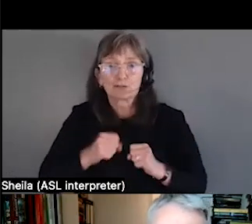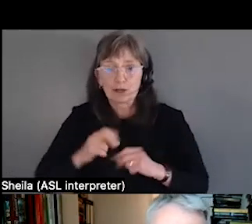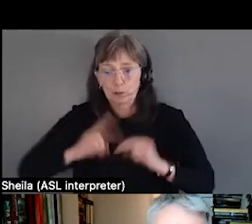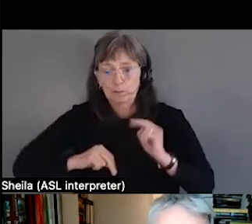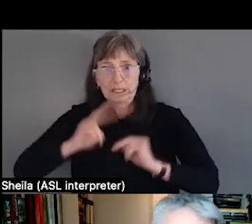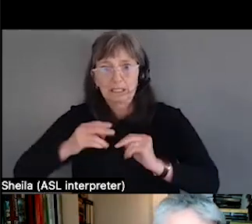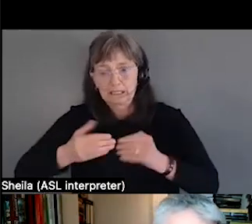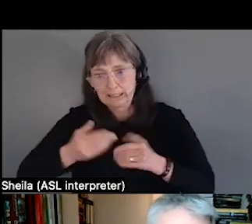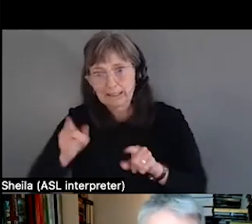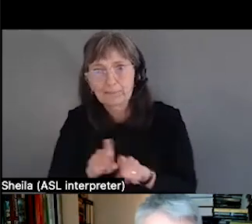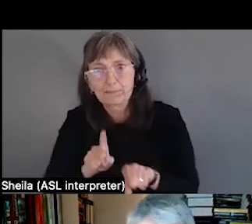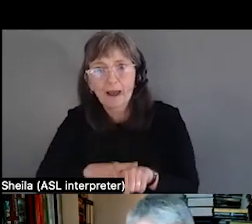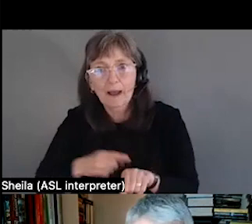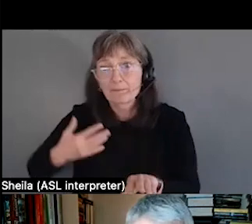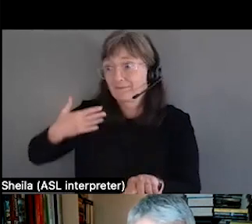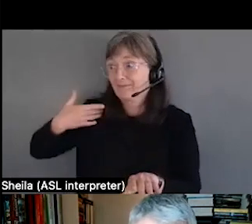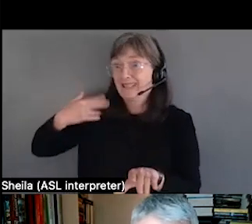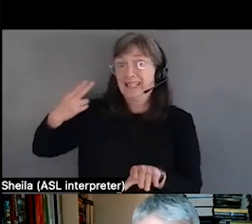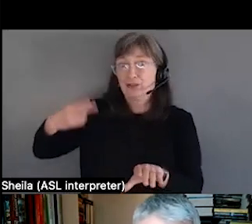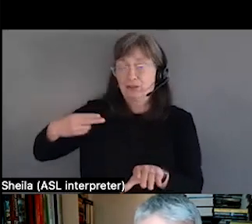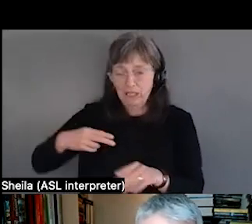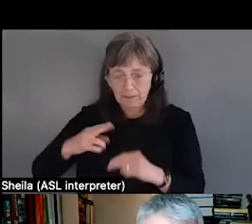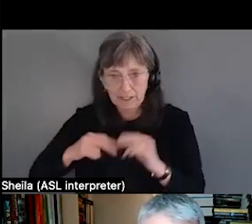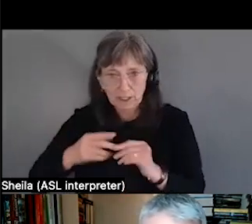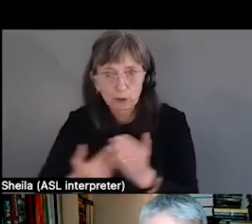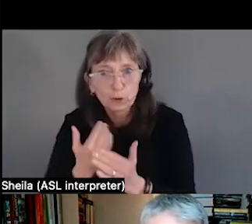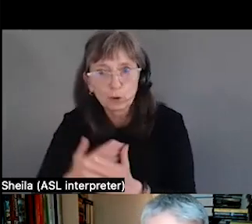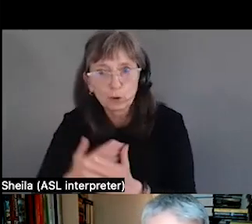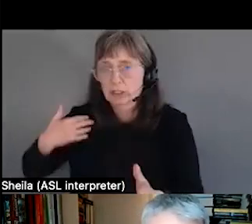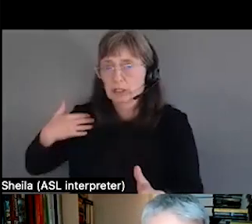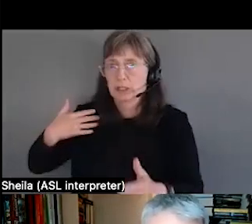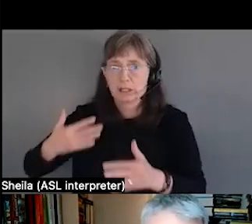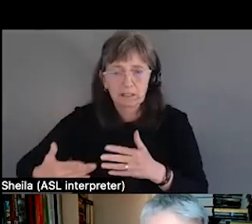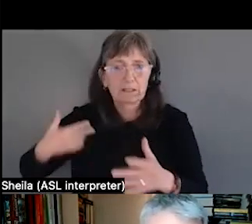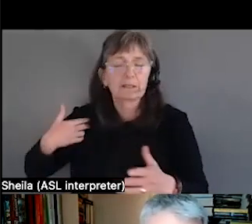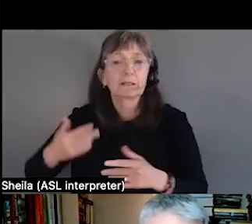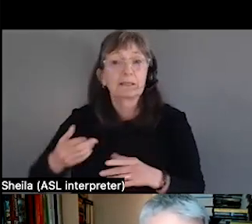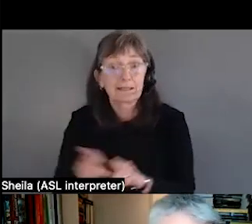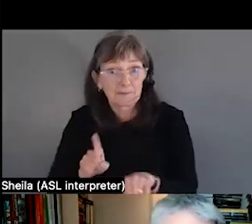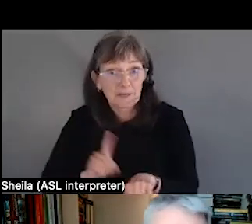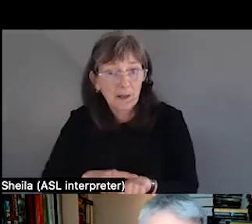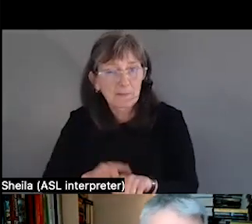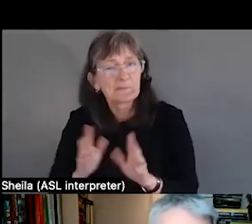Now, there are good and bad things to this, I think. One is that although everything is in